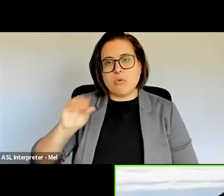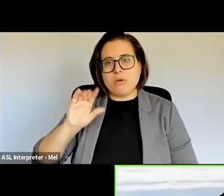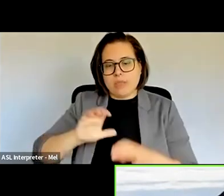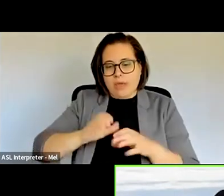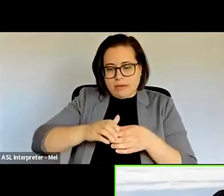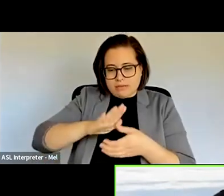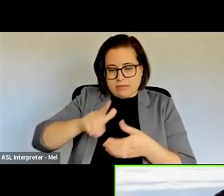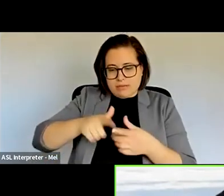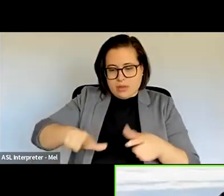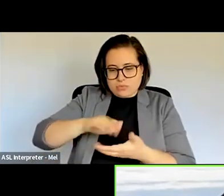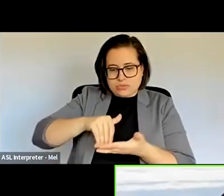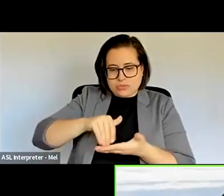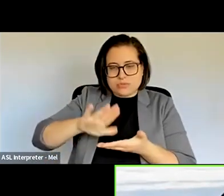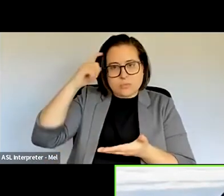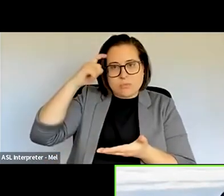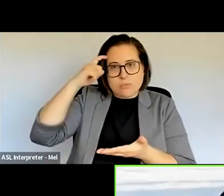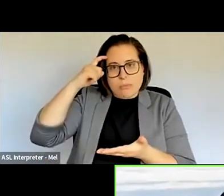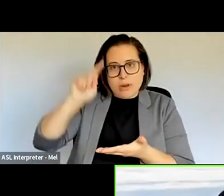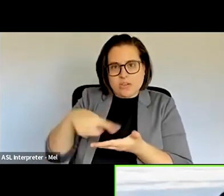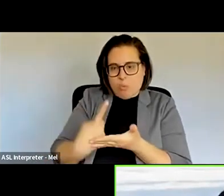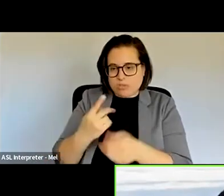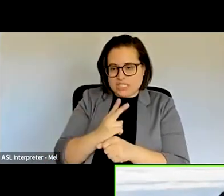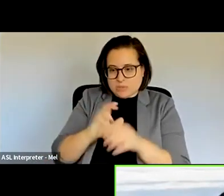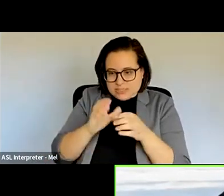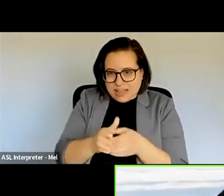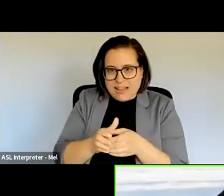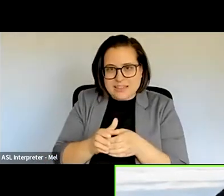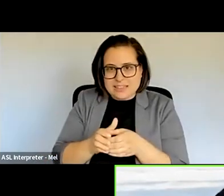to because you'll make a lot of mistakes if you don't have your prefrontal cortex working.